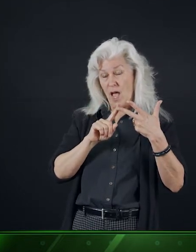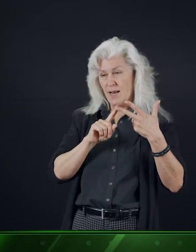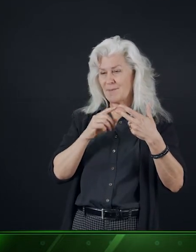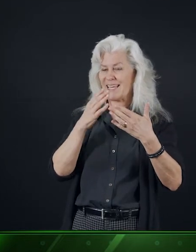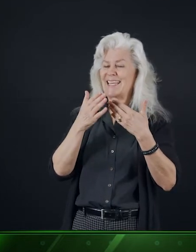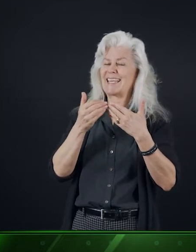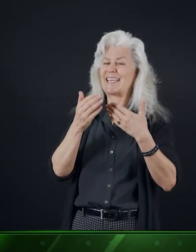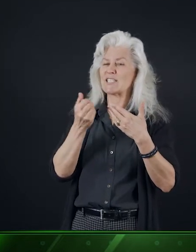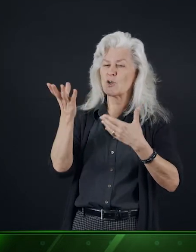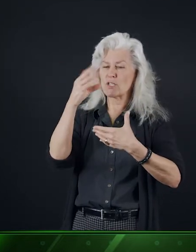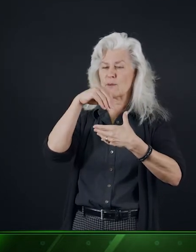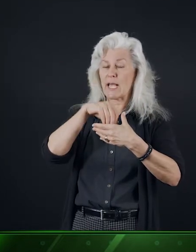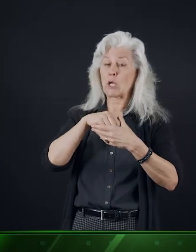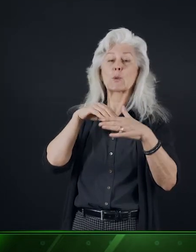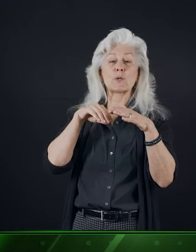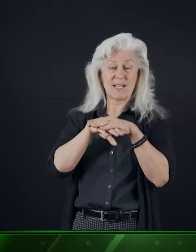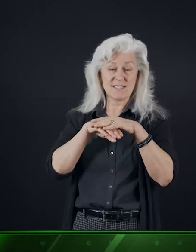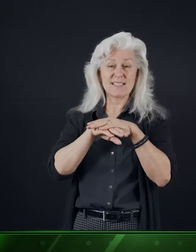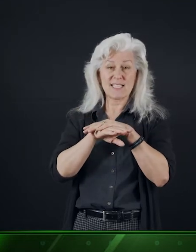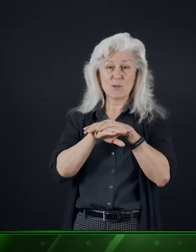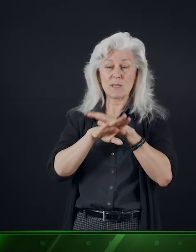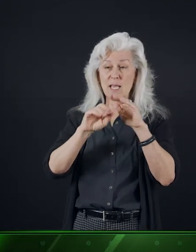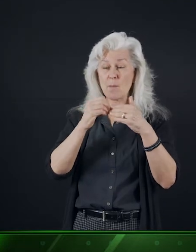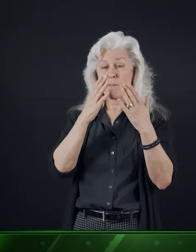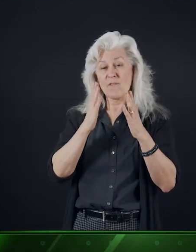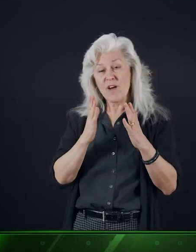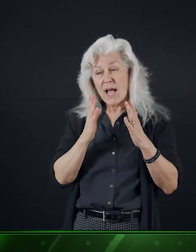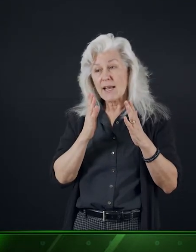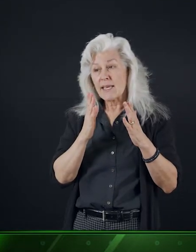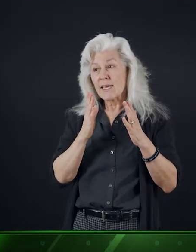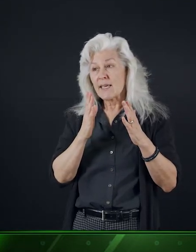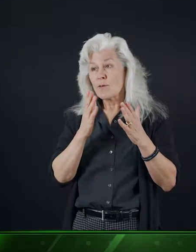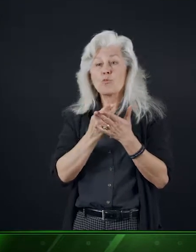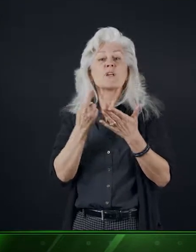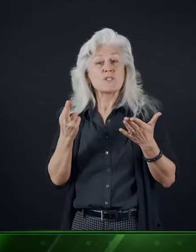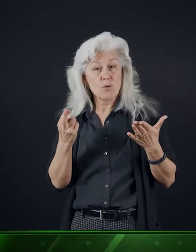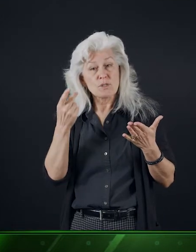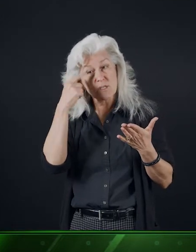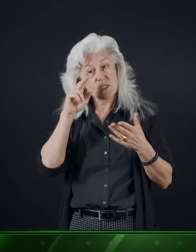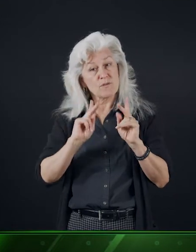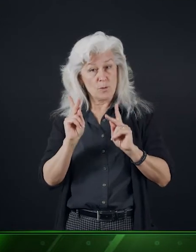by providing accessibility resources. Ultimately, we want to make it easier